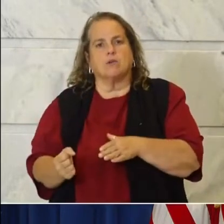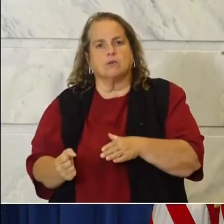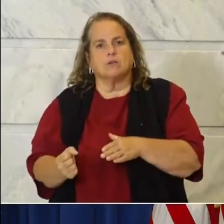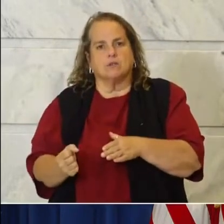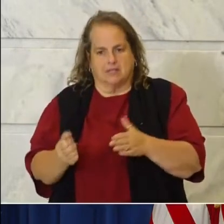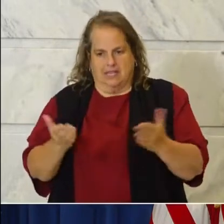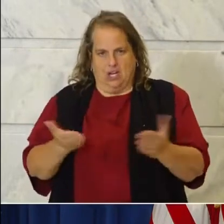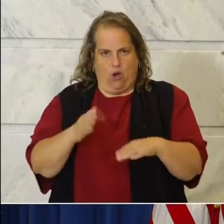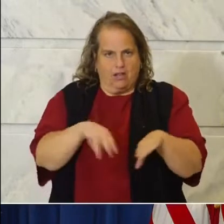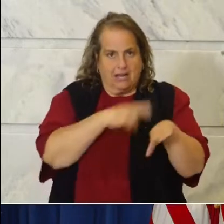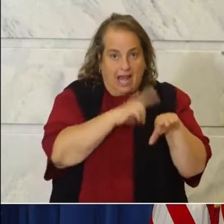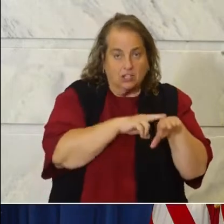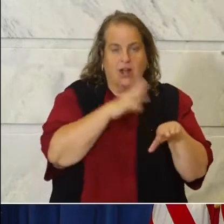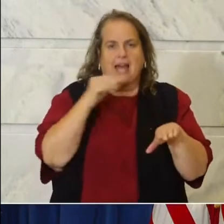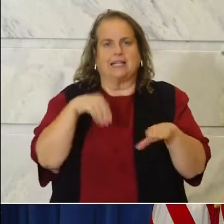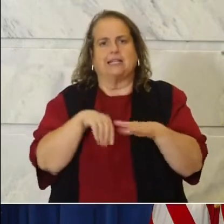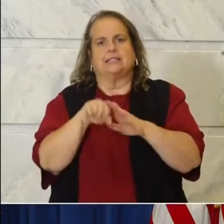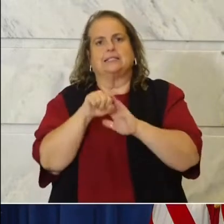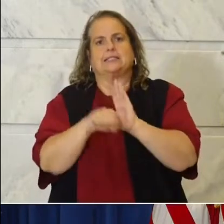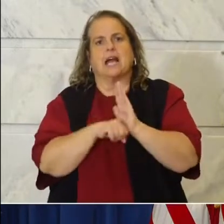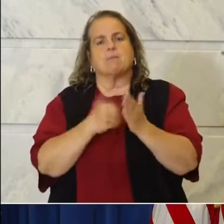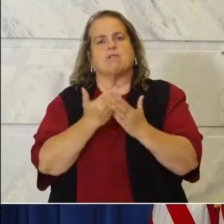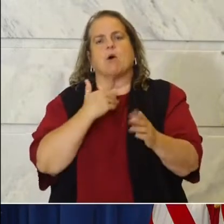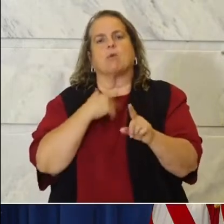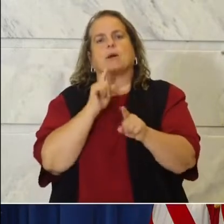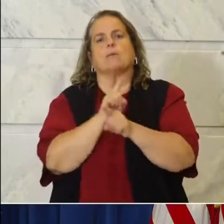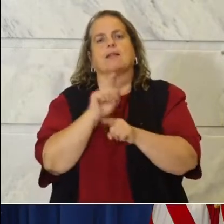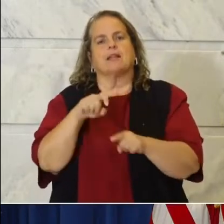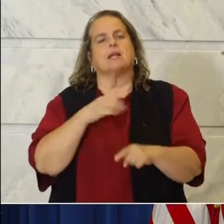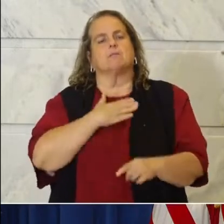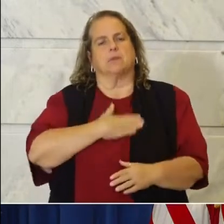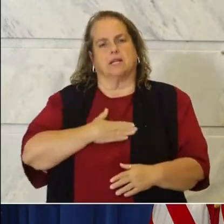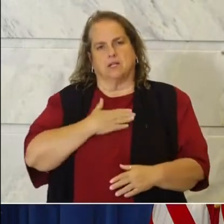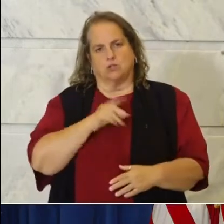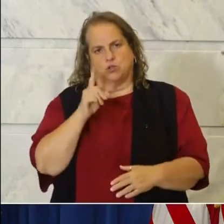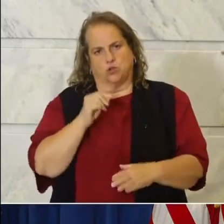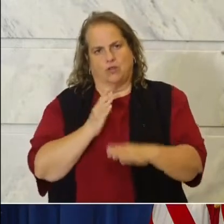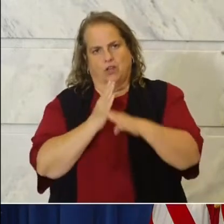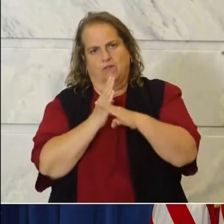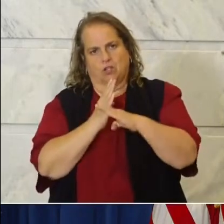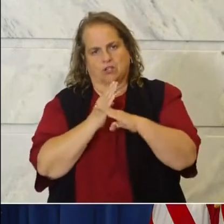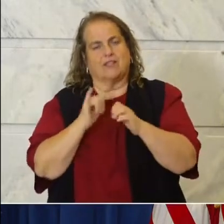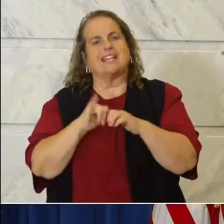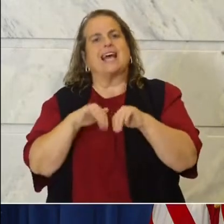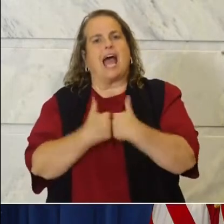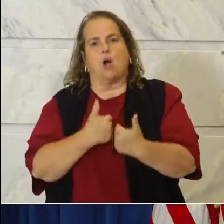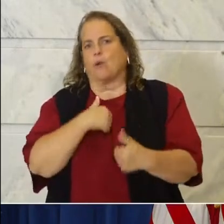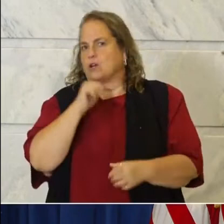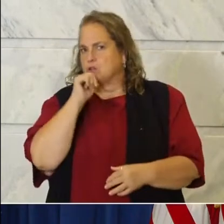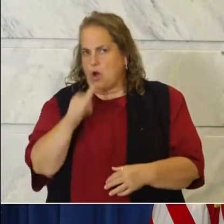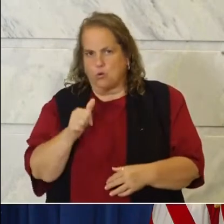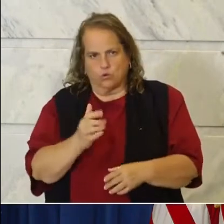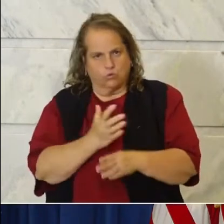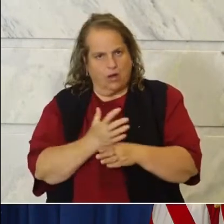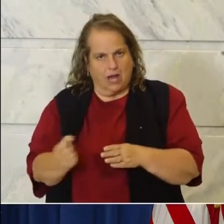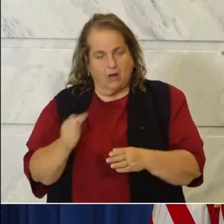ever meet the need. Please do the interventions we ask you to, because that's how we don't run out. And then the governor mentioned this, but I want